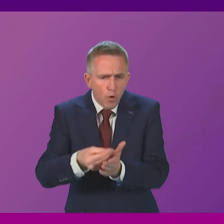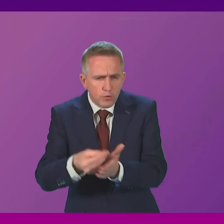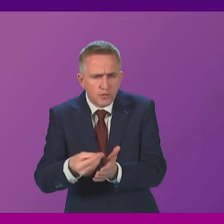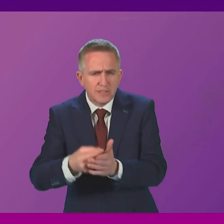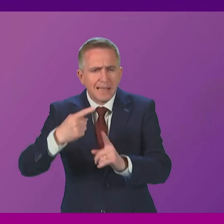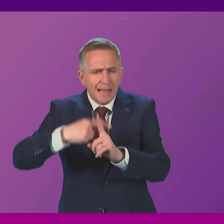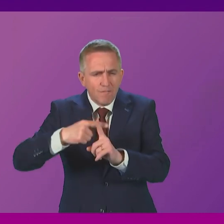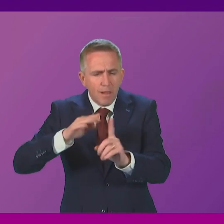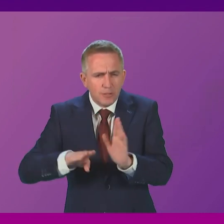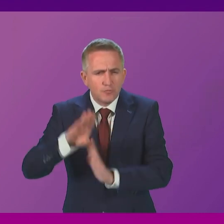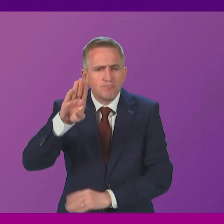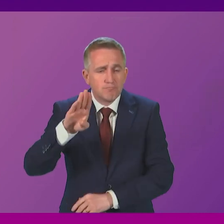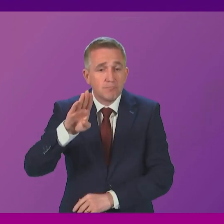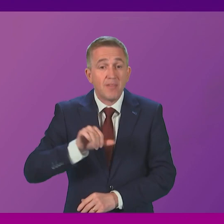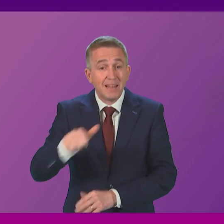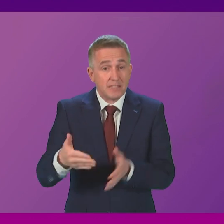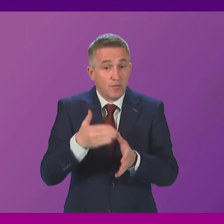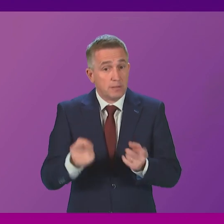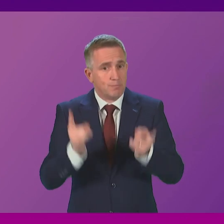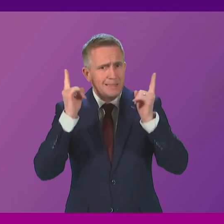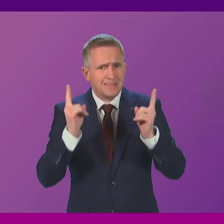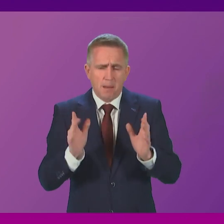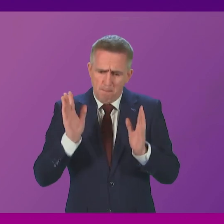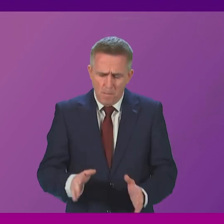Our next First Minister must urgently prioritise those challenges.